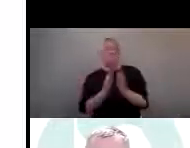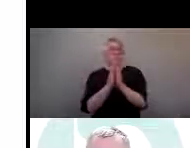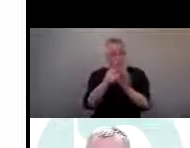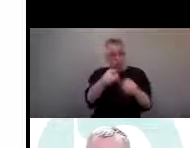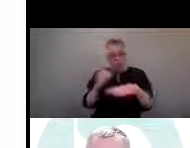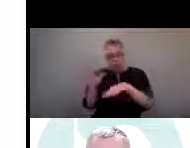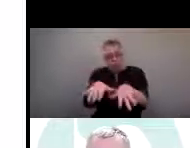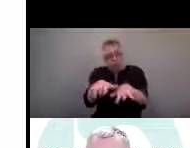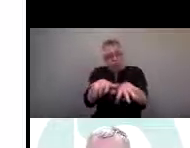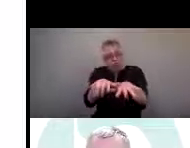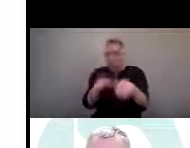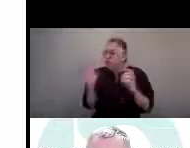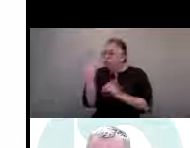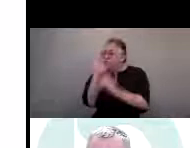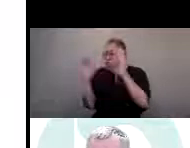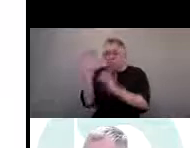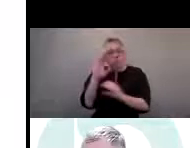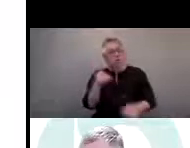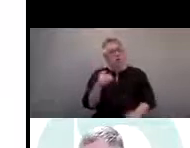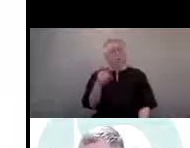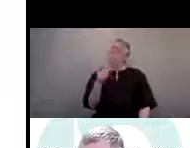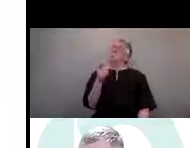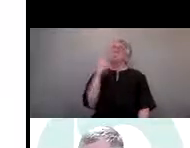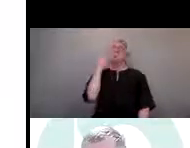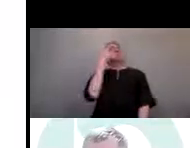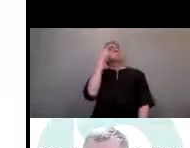encourage you to go and